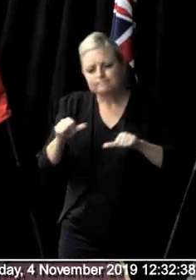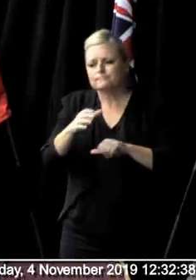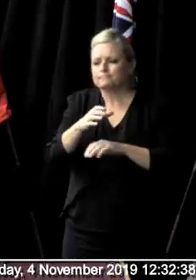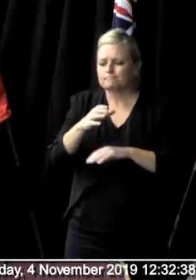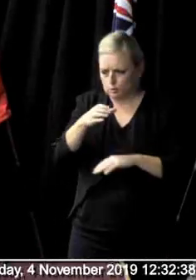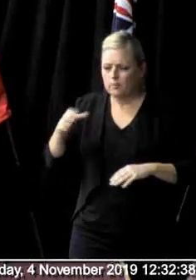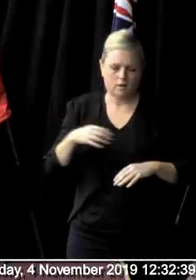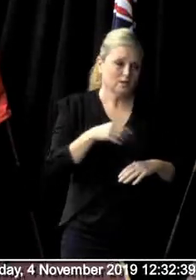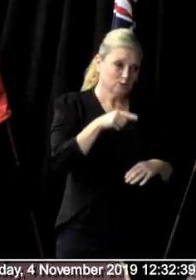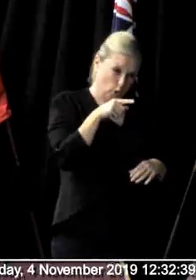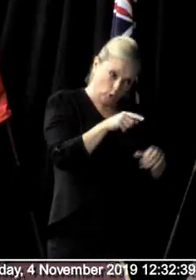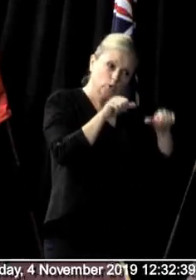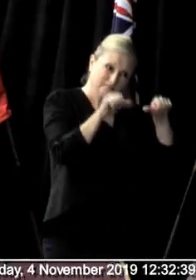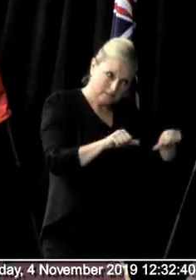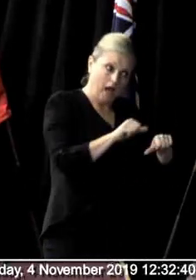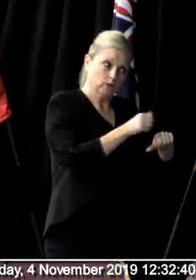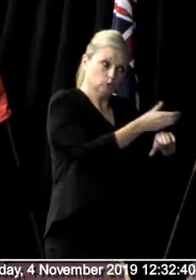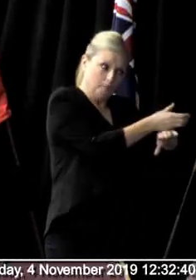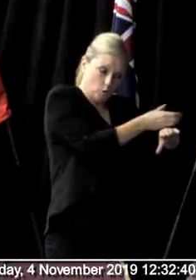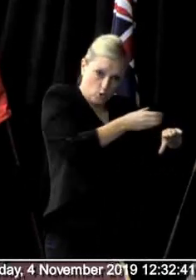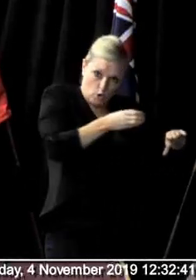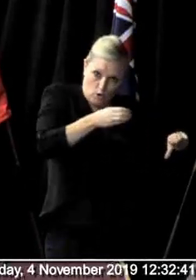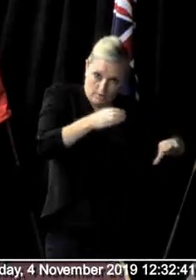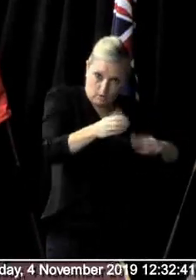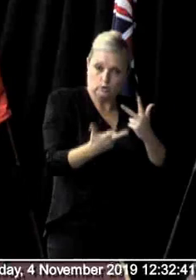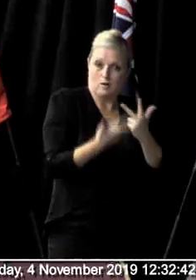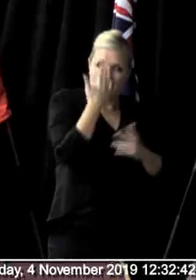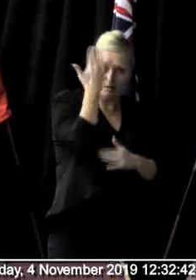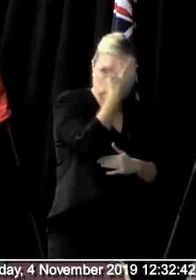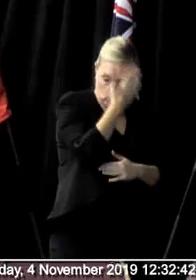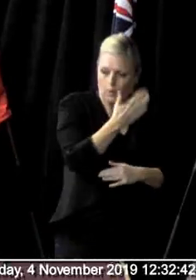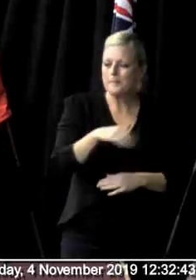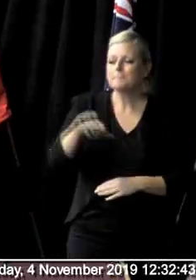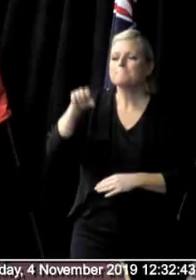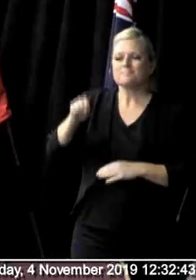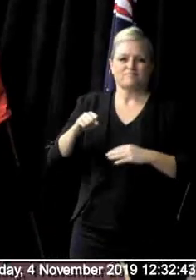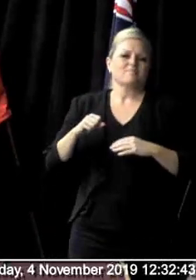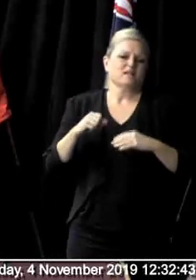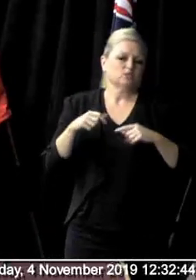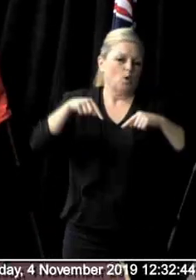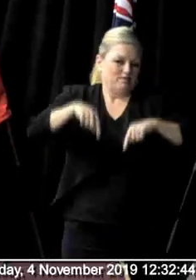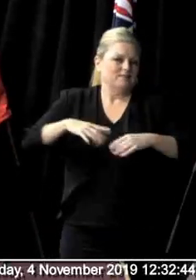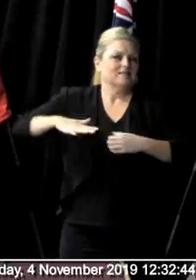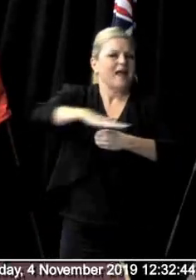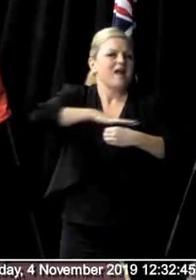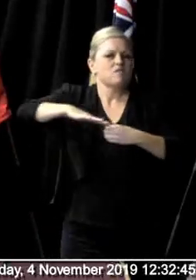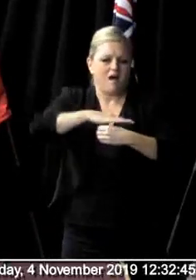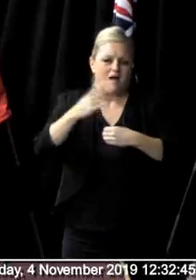Sorry? We just moved across the other side of – so one school this side, another school this side, and it was a totally different experience.